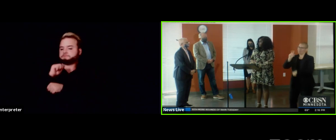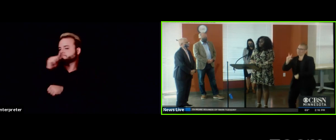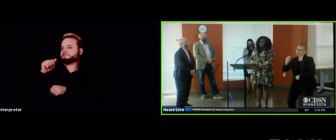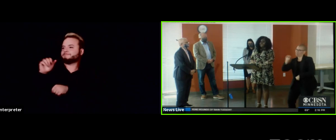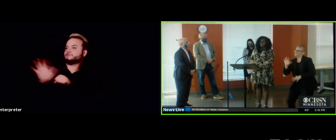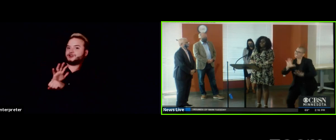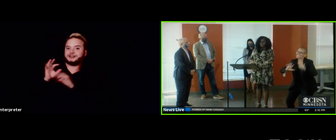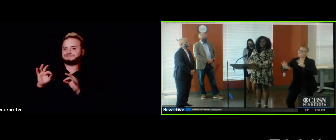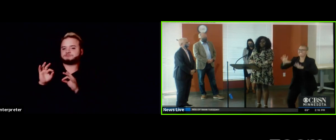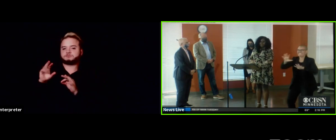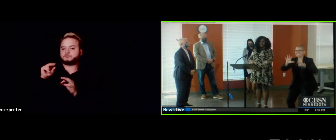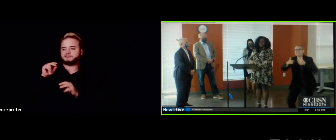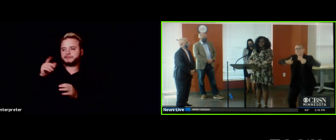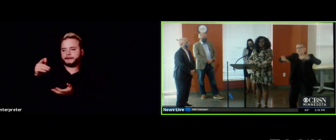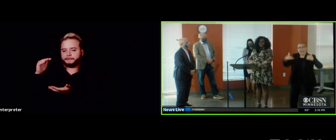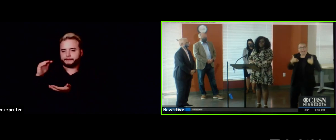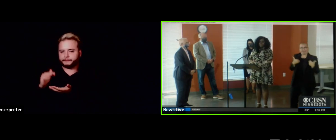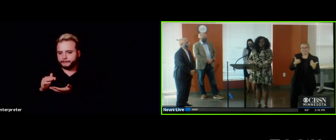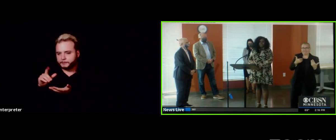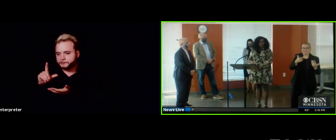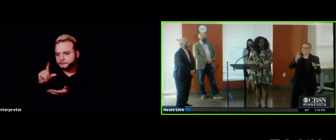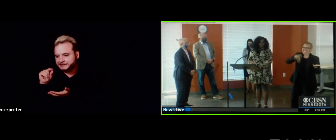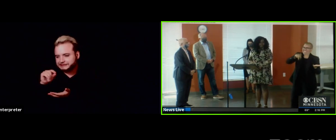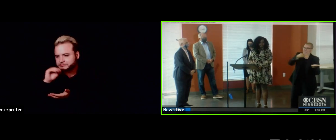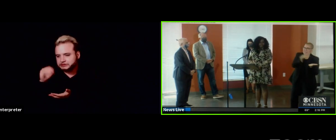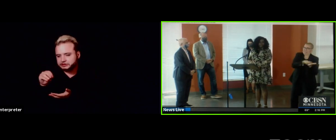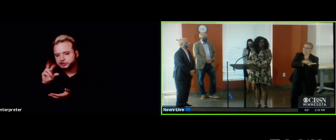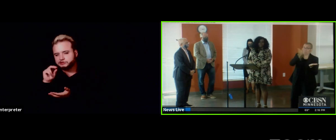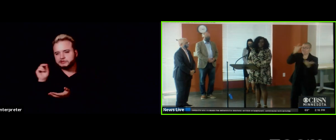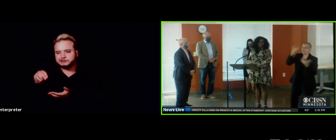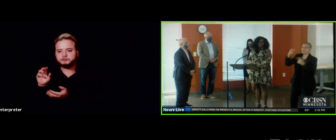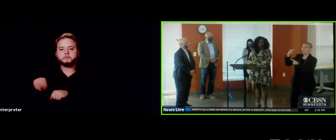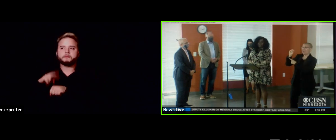are cut the housing assistance would be greatly appreciated I'm just really upcoming more